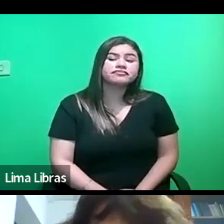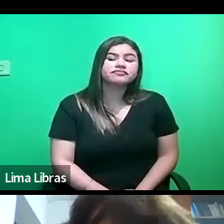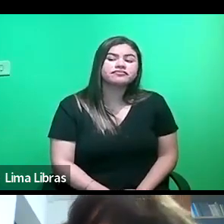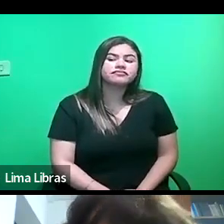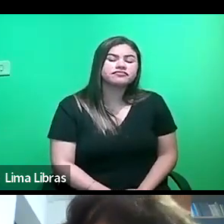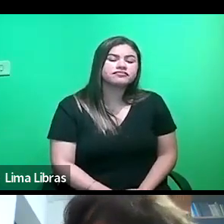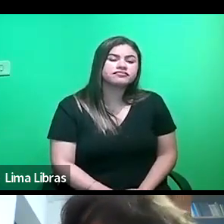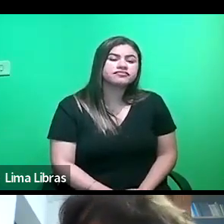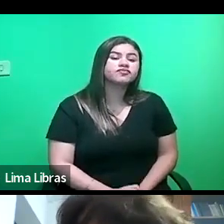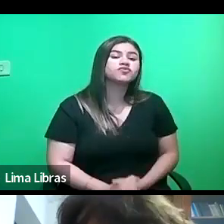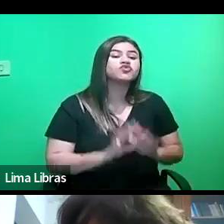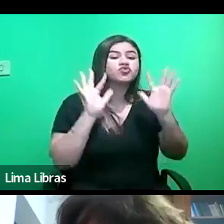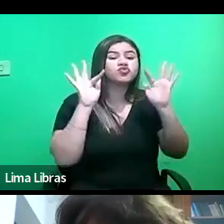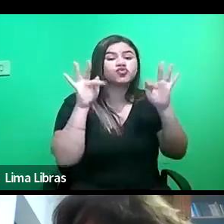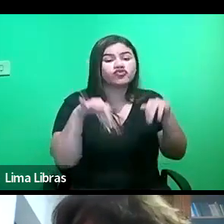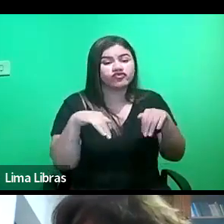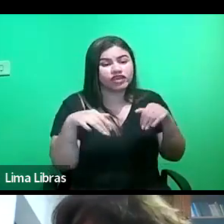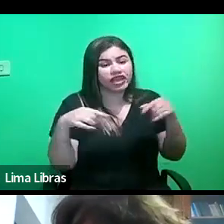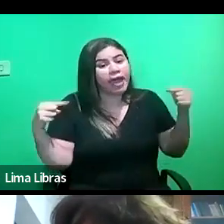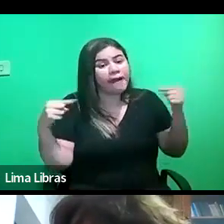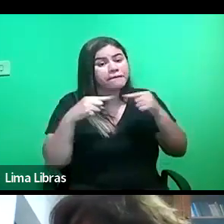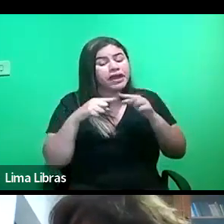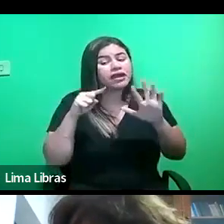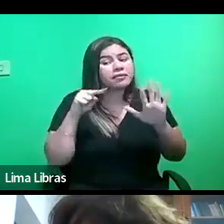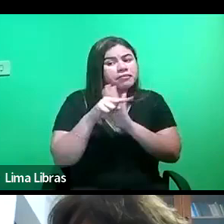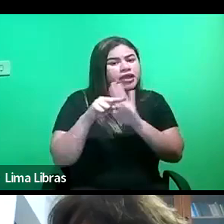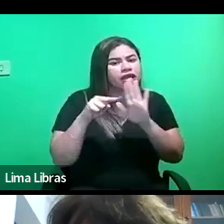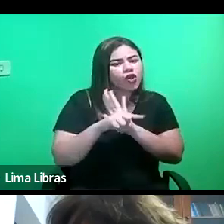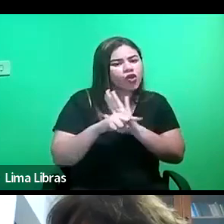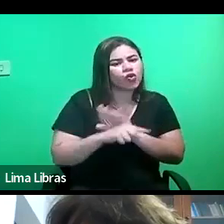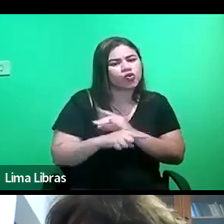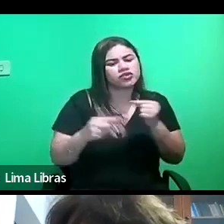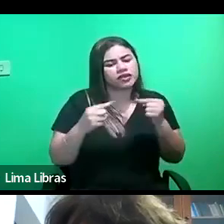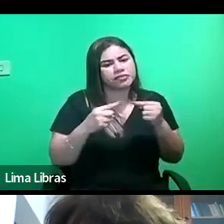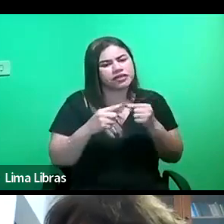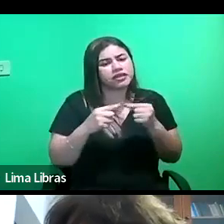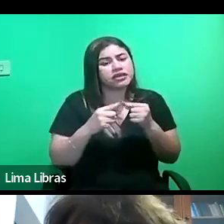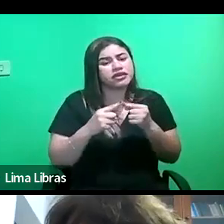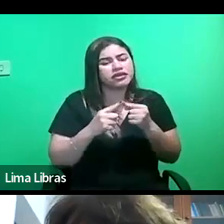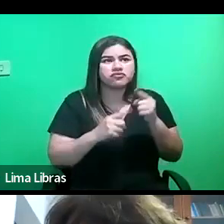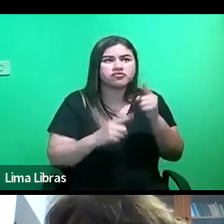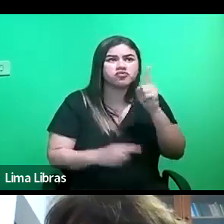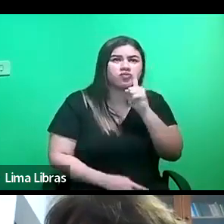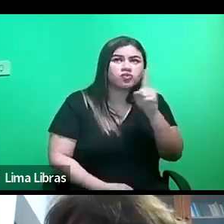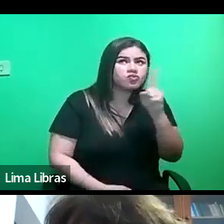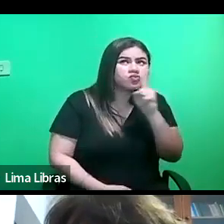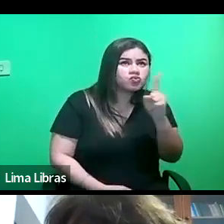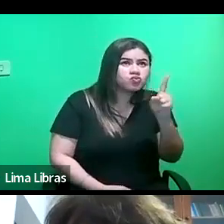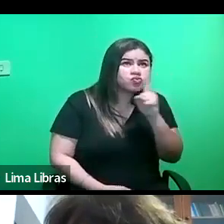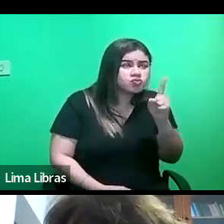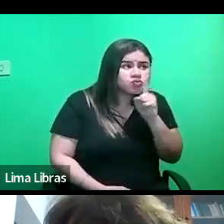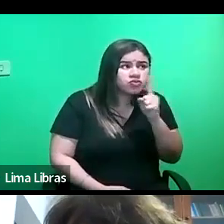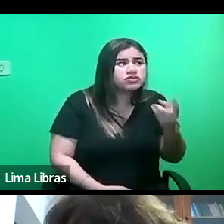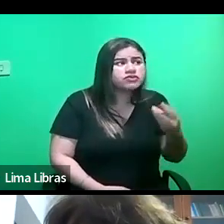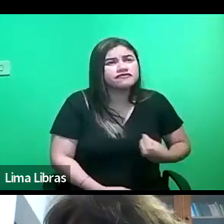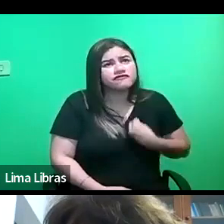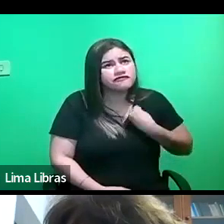not y in our in our daily lives in in n our in our daily lives in in our professional lives? in, you know, in our political lives , and